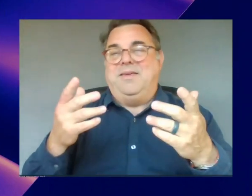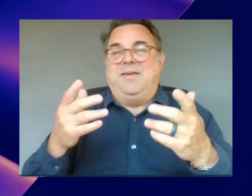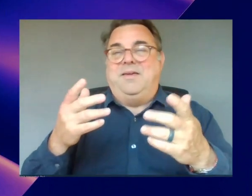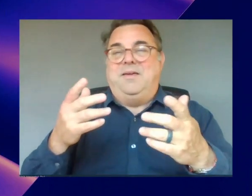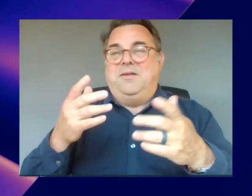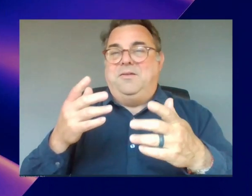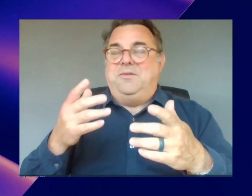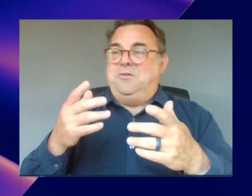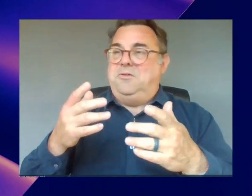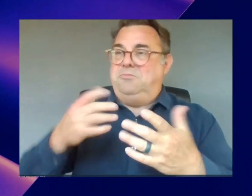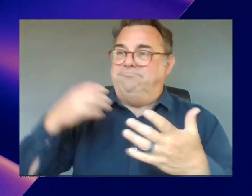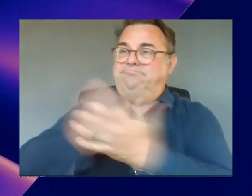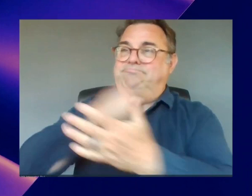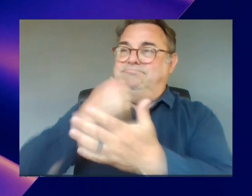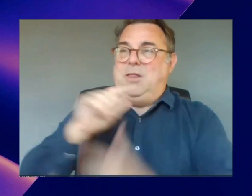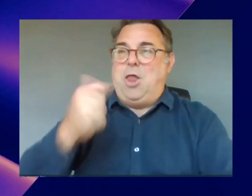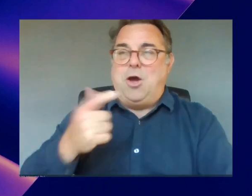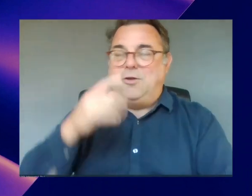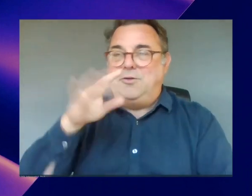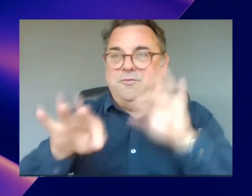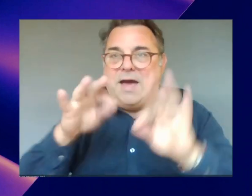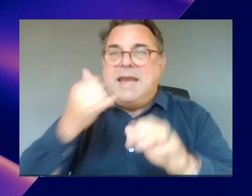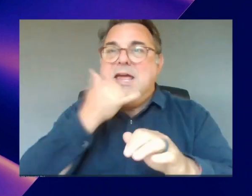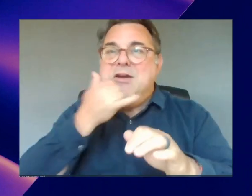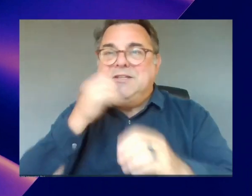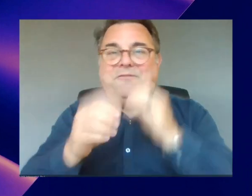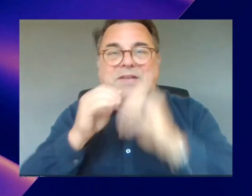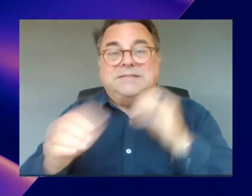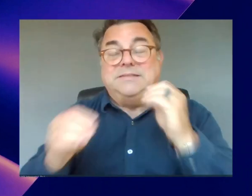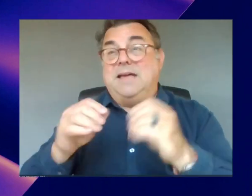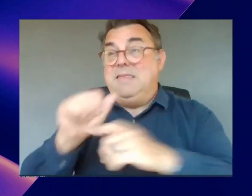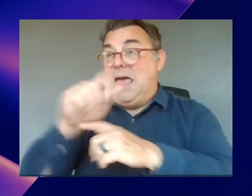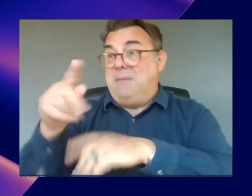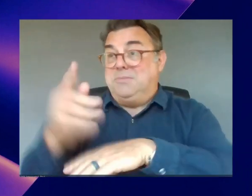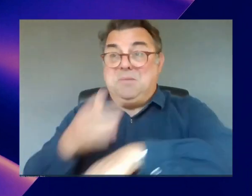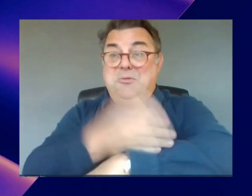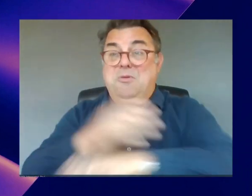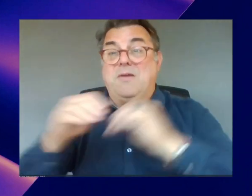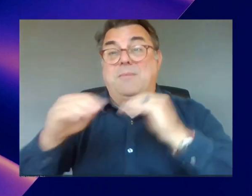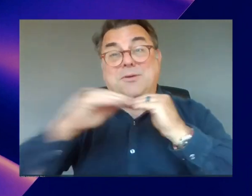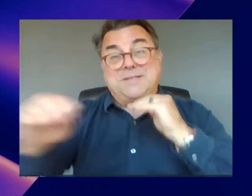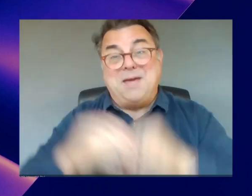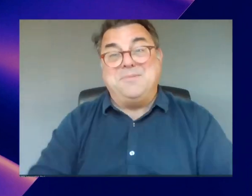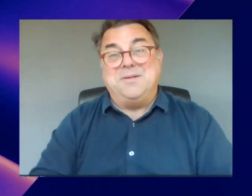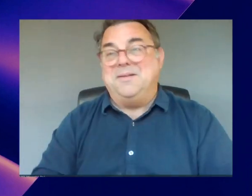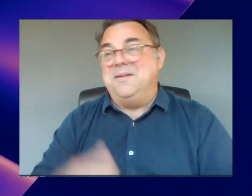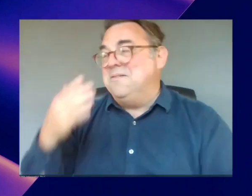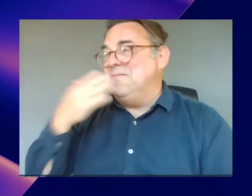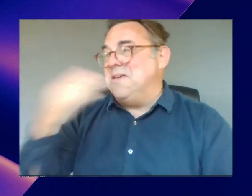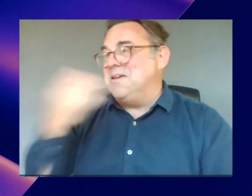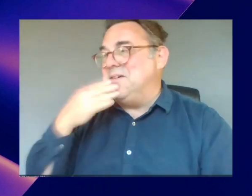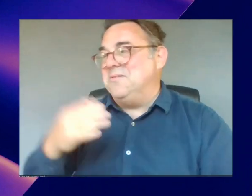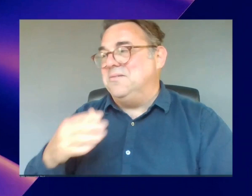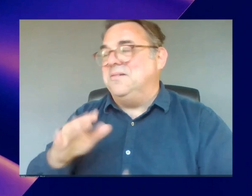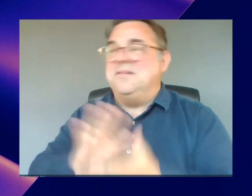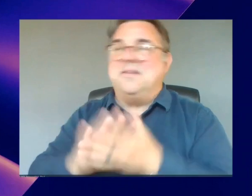find those errors and fix 'em, make their applications better and more stable. Appreciate it, yeah. Great chat. Yeah, thanks for chatting with us.